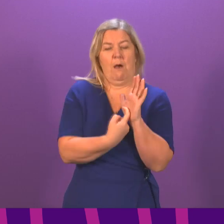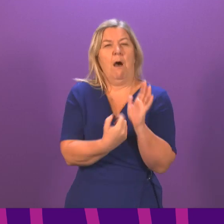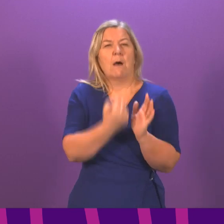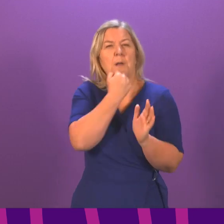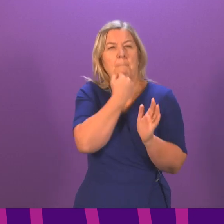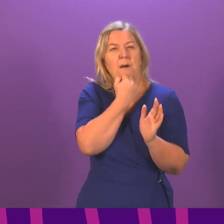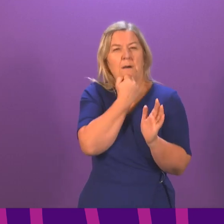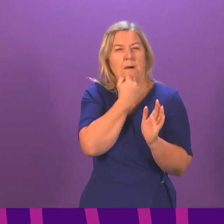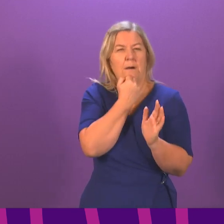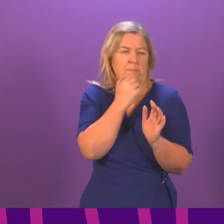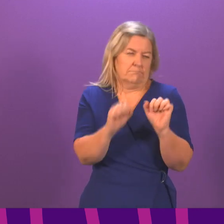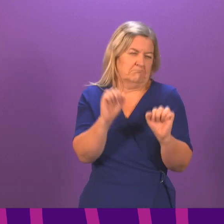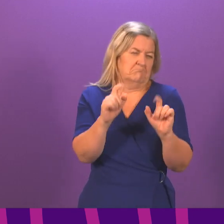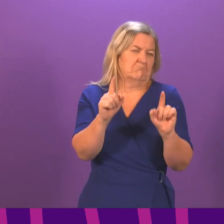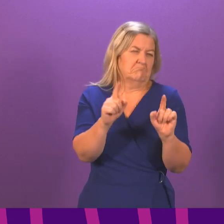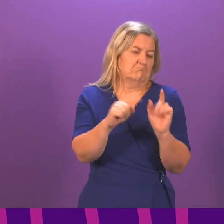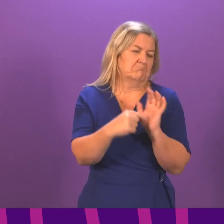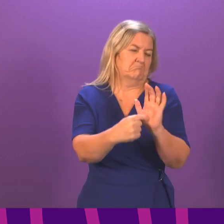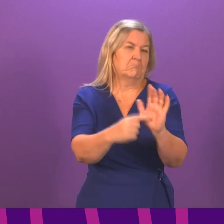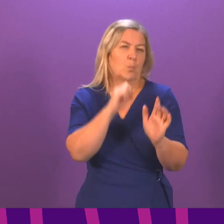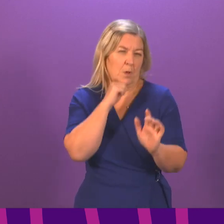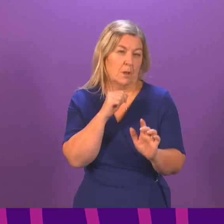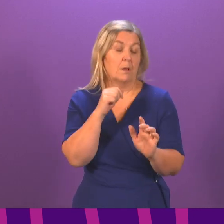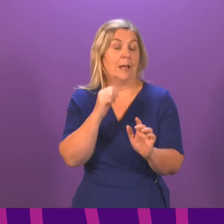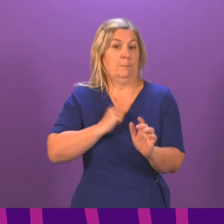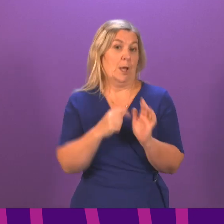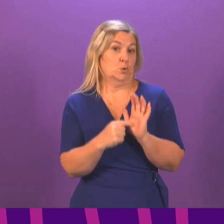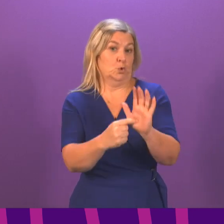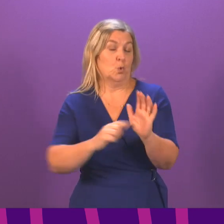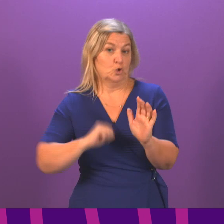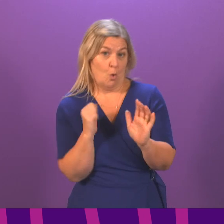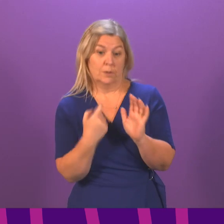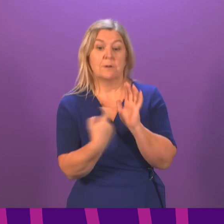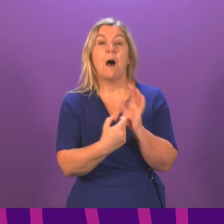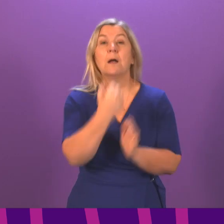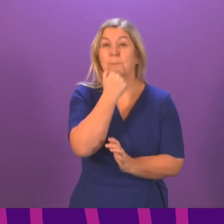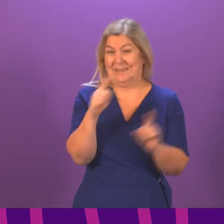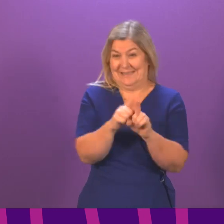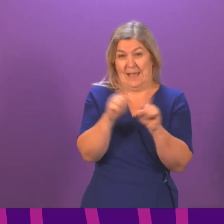expect that it will show the R number to be unchanged from last week, which means that